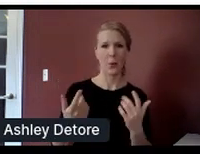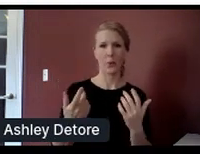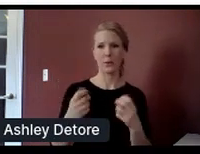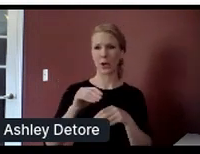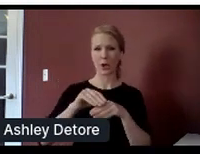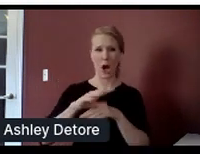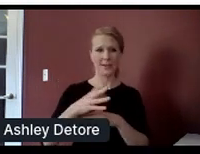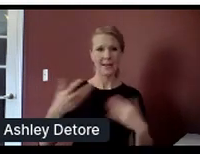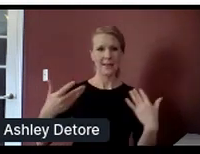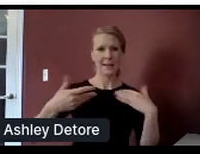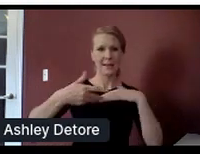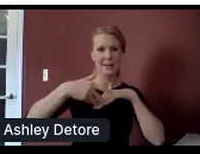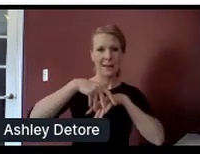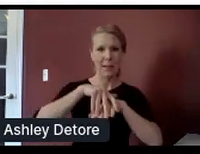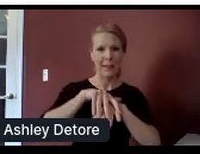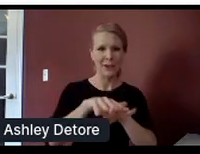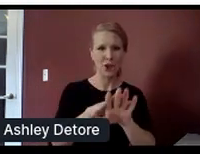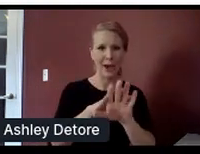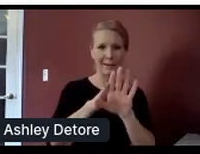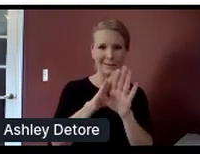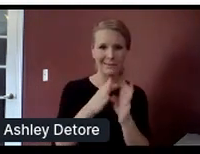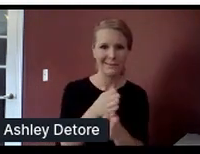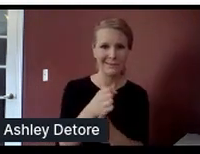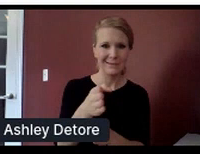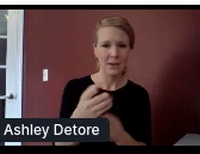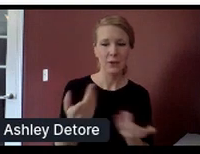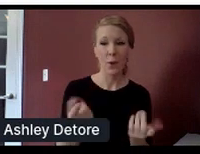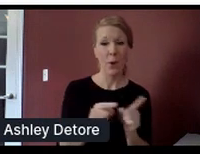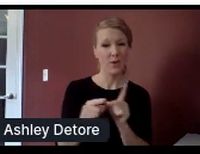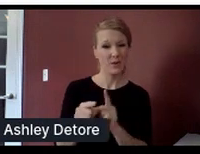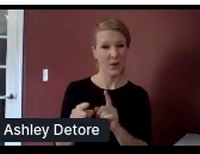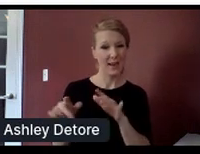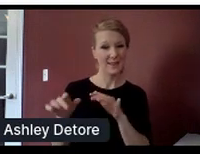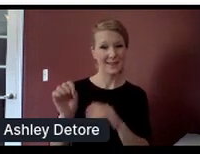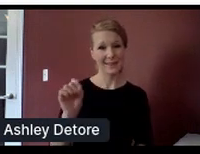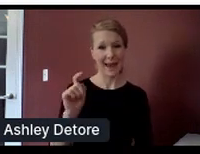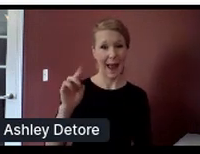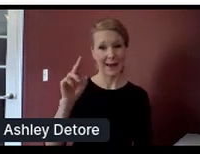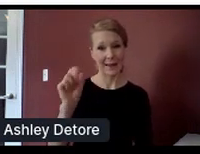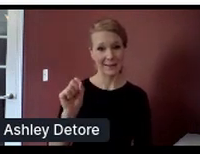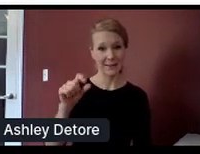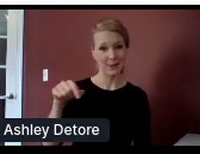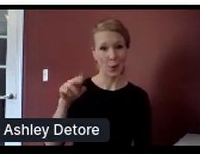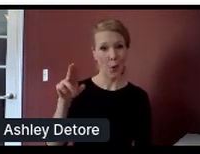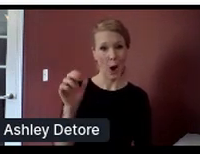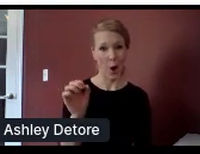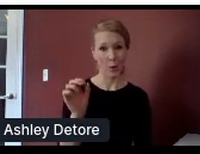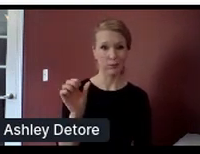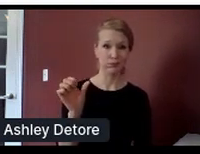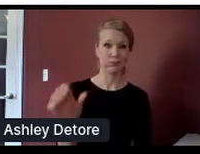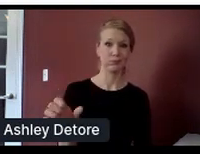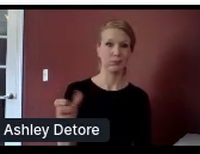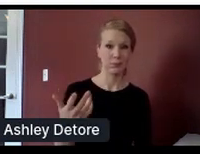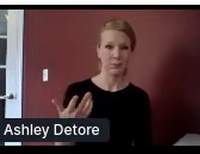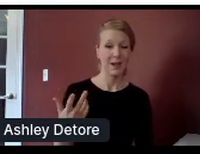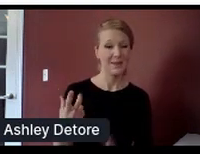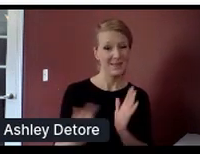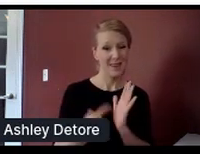It causes us to maintain the status quo. And sometimes, it can cause us to actually de-identify